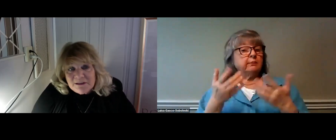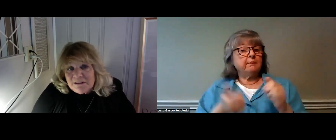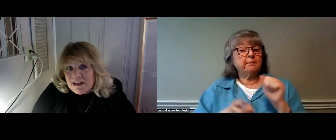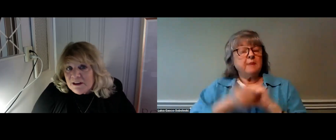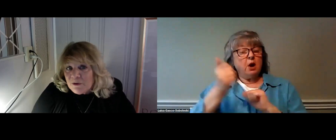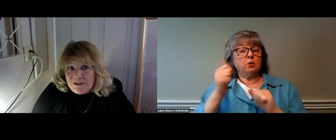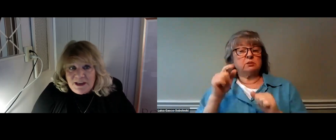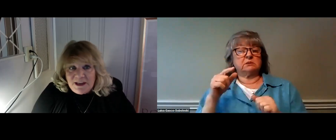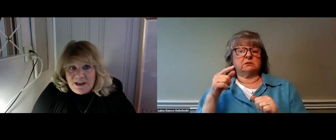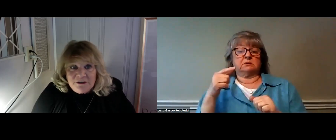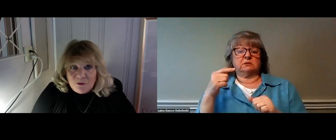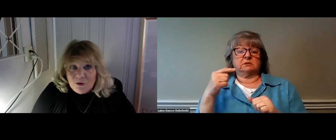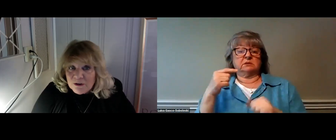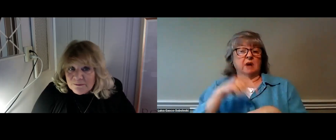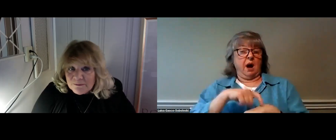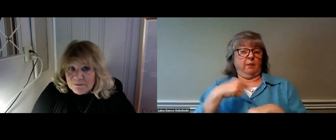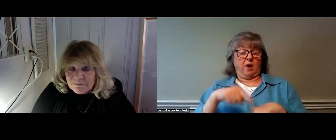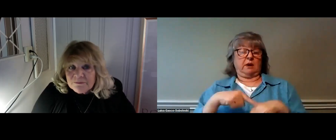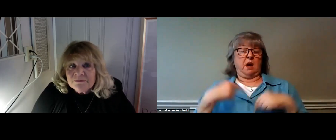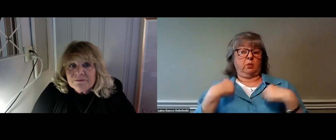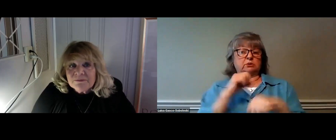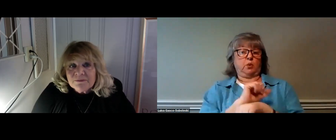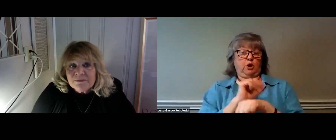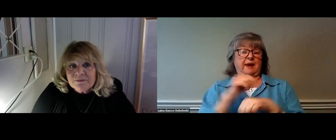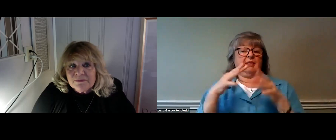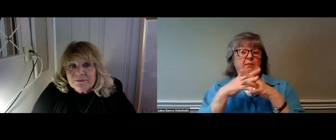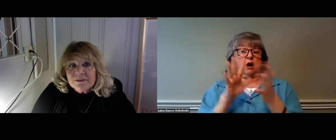later when they get to school.